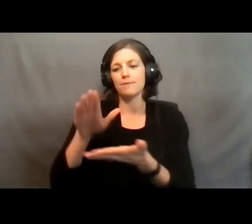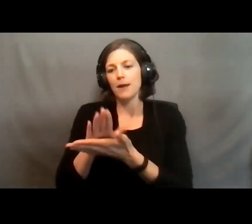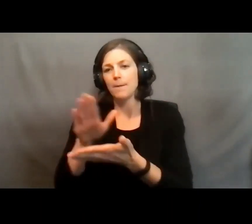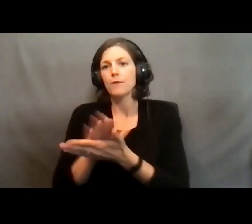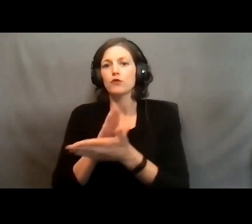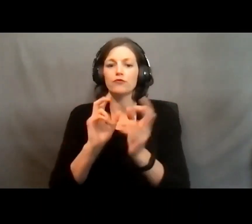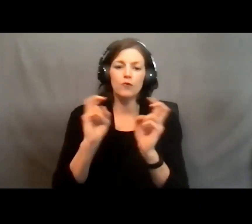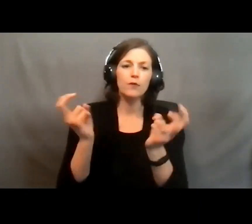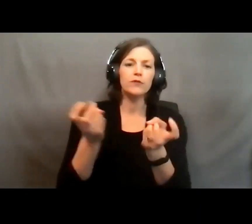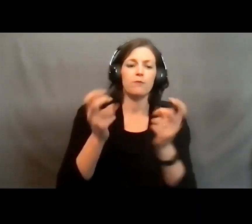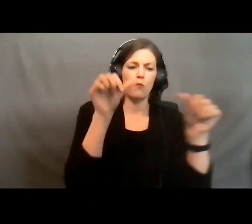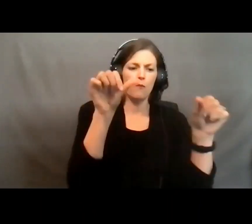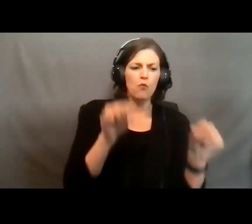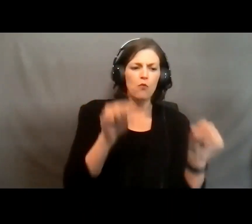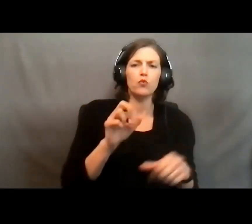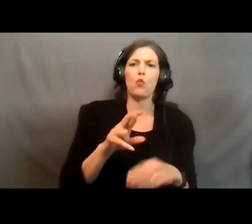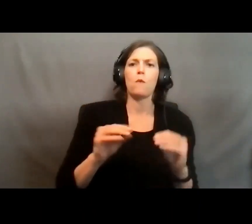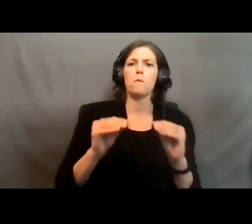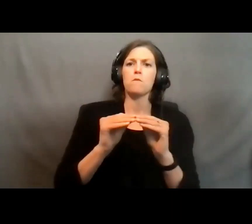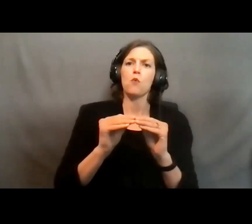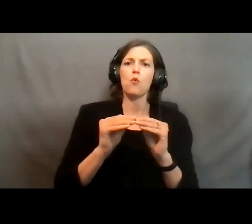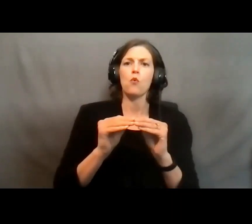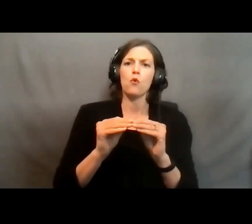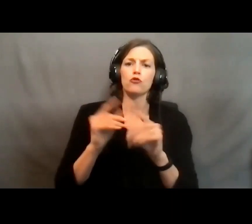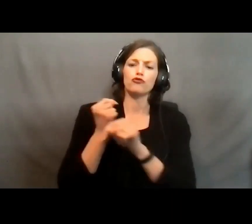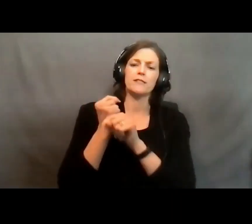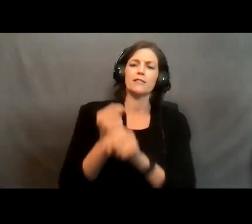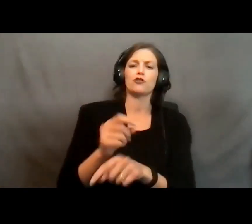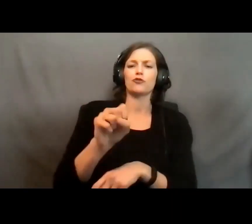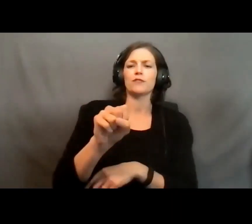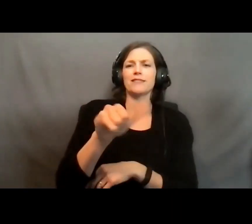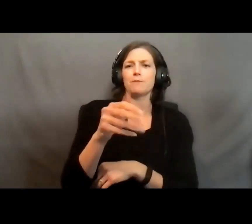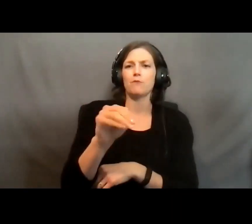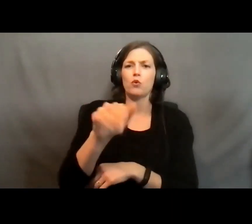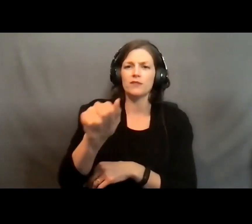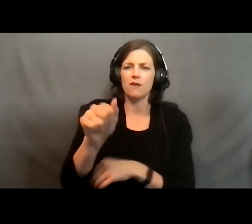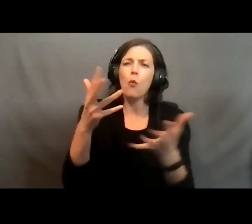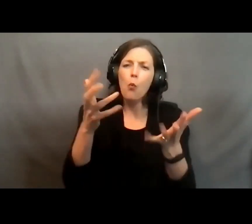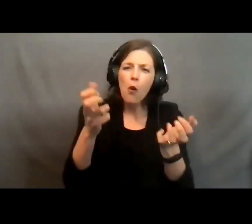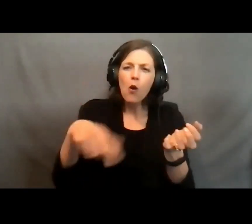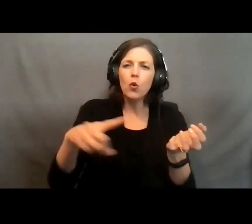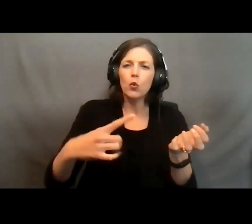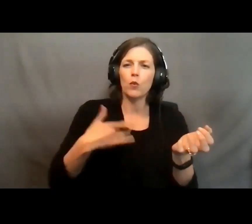or the more classical symposia. We want you 13:37:13 to feel comfortable with participating